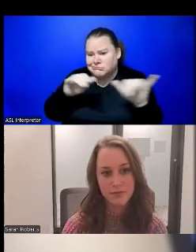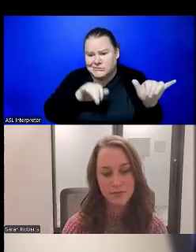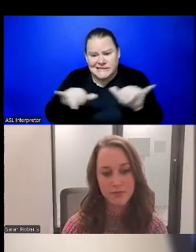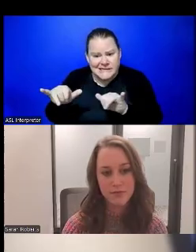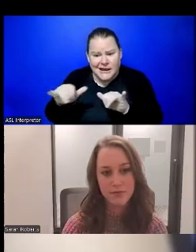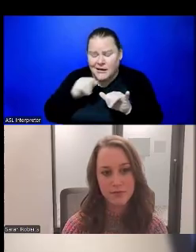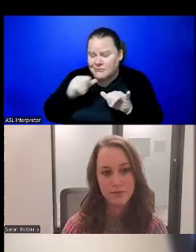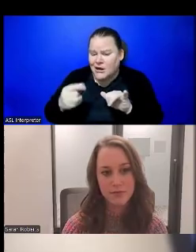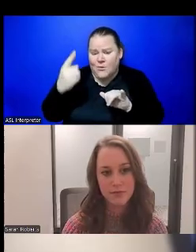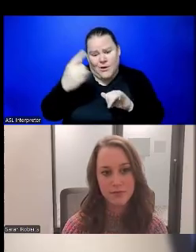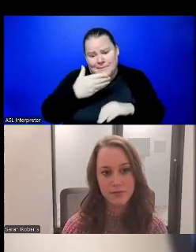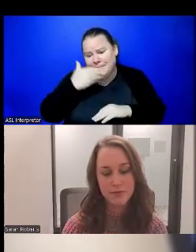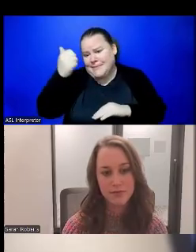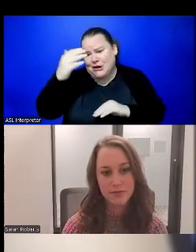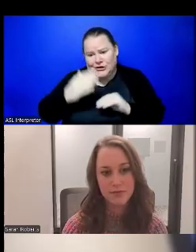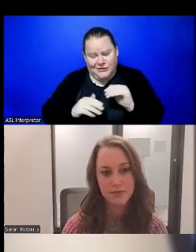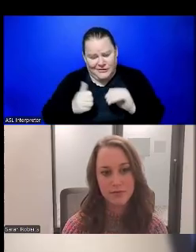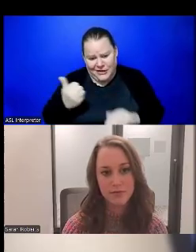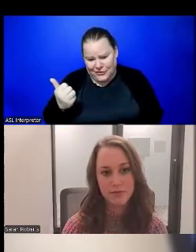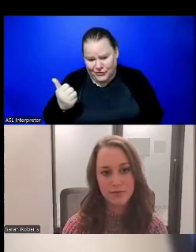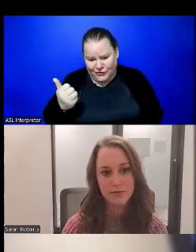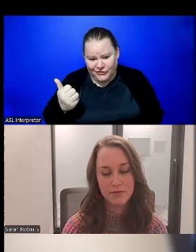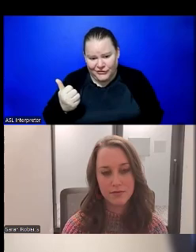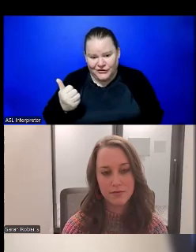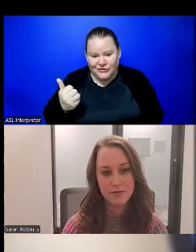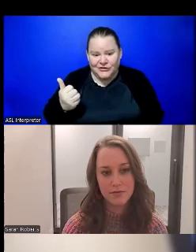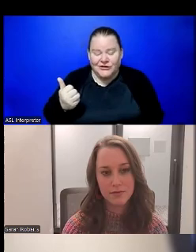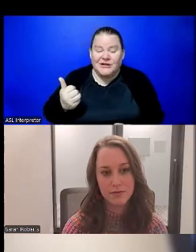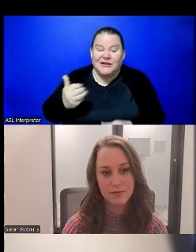other. There are growth hormone companies that have have